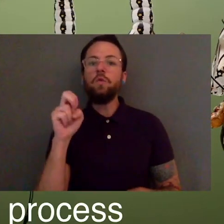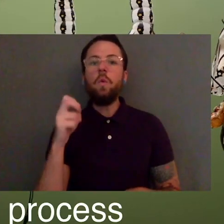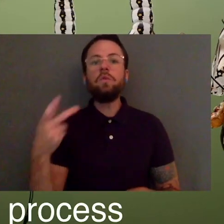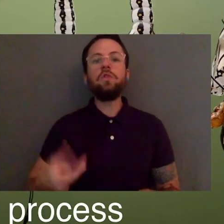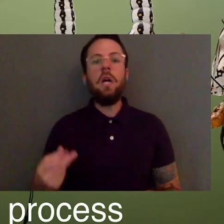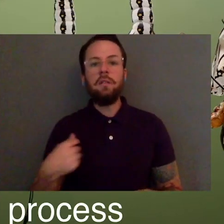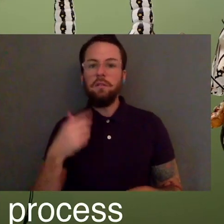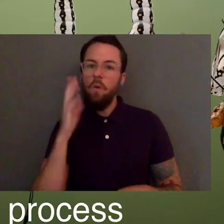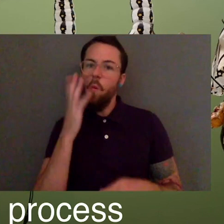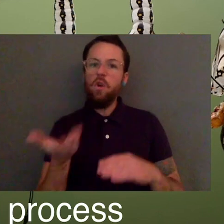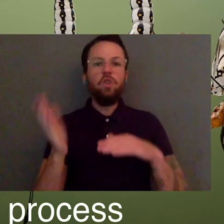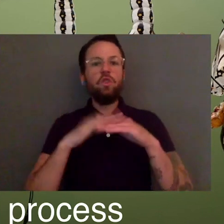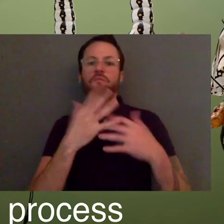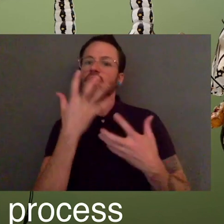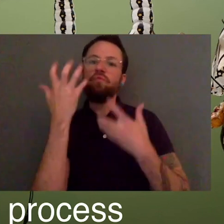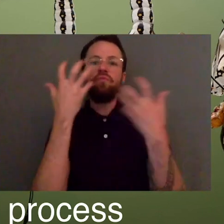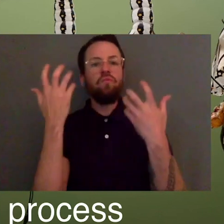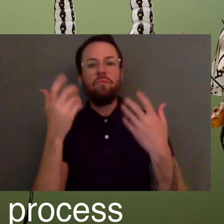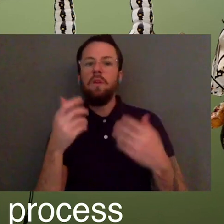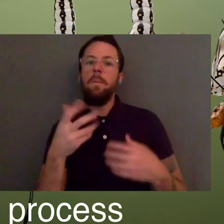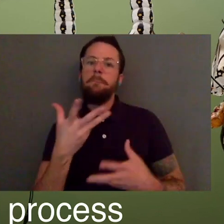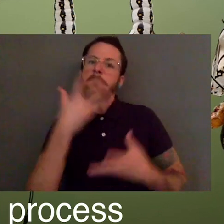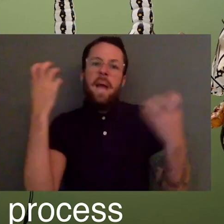And people can be concerned about that.